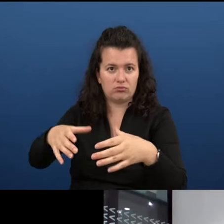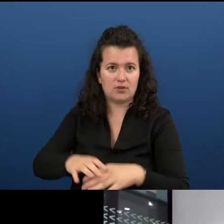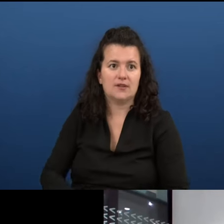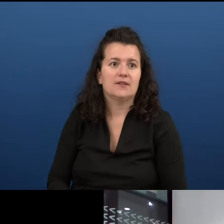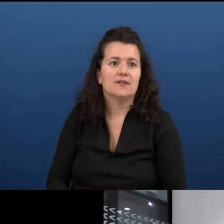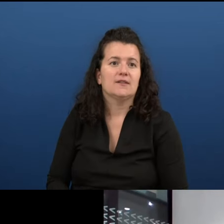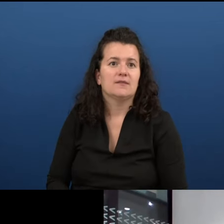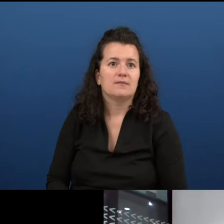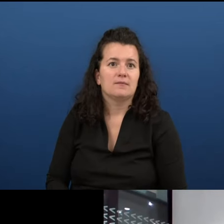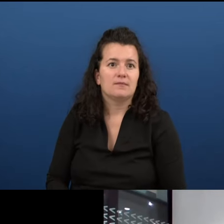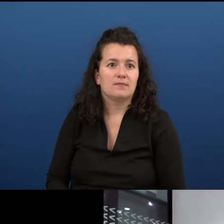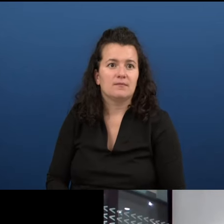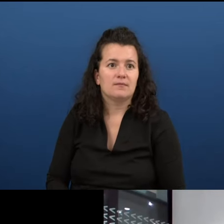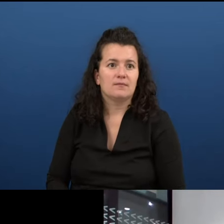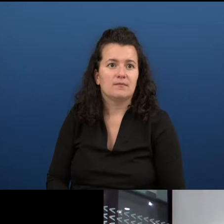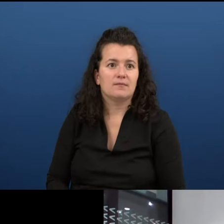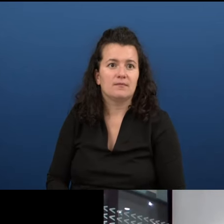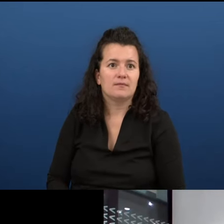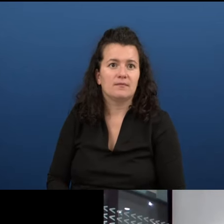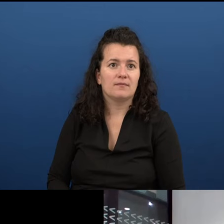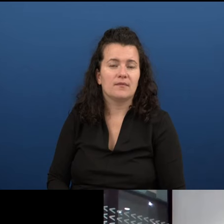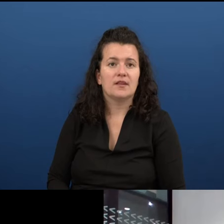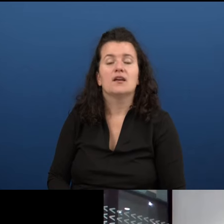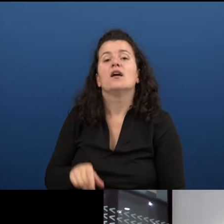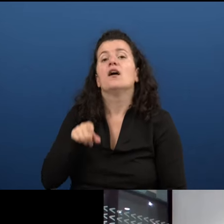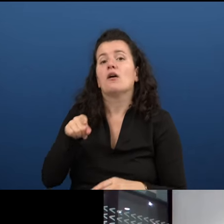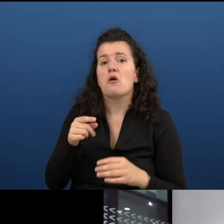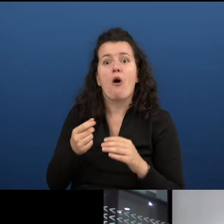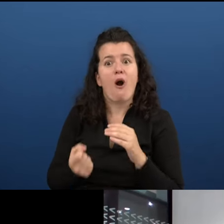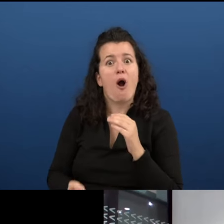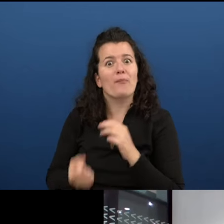is nice. We have actually had opportunities where we would invite some of them to come